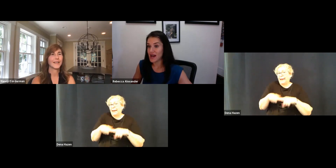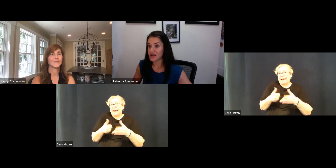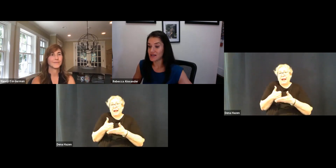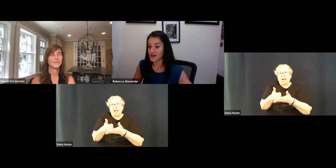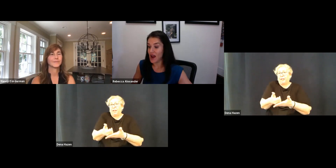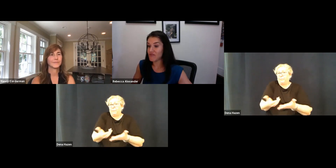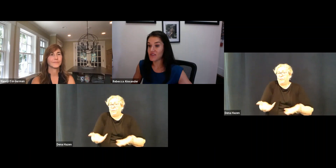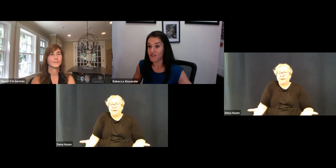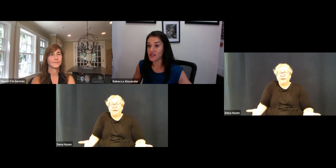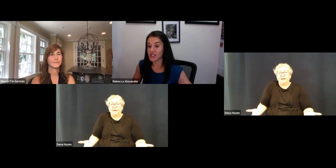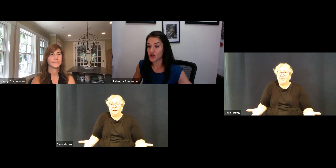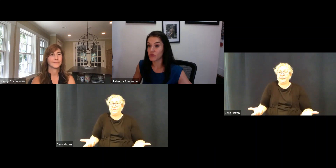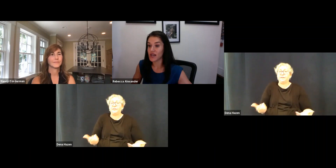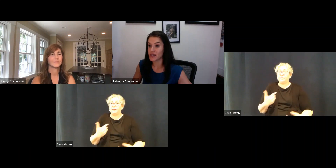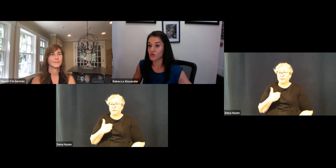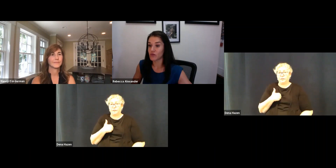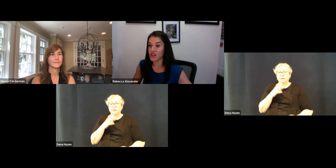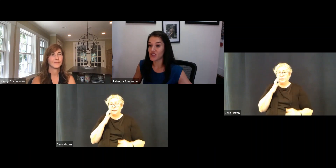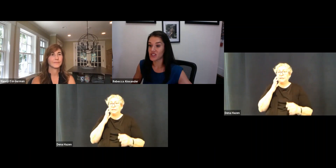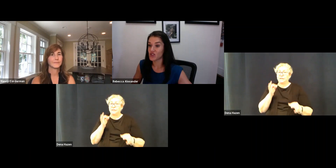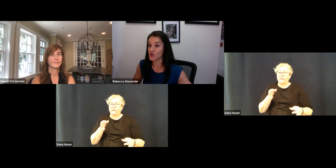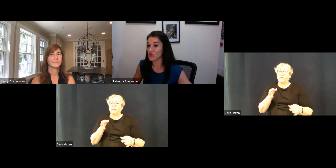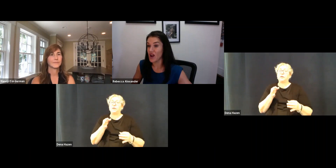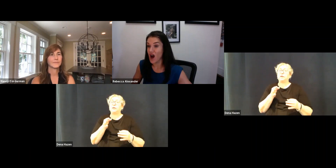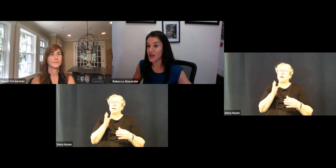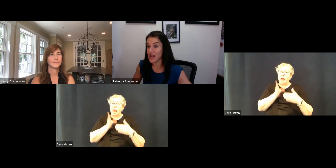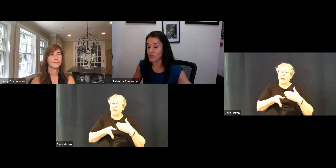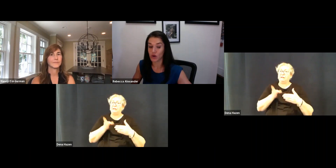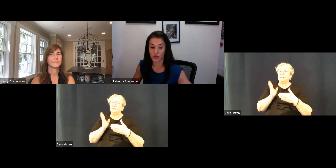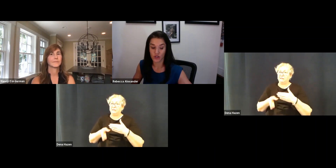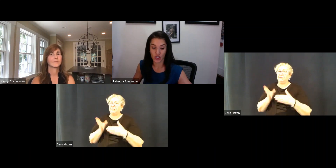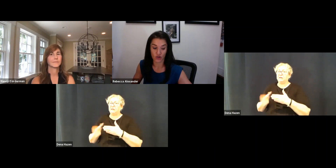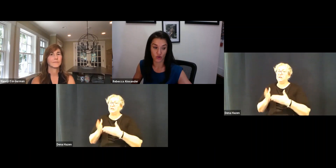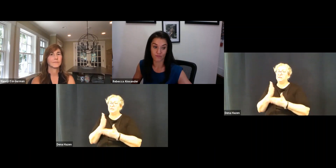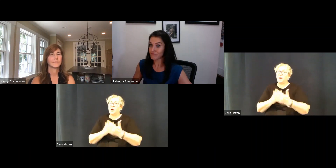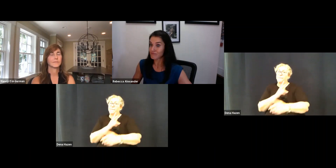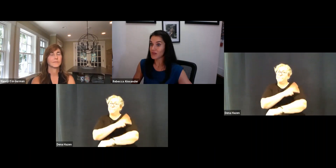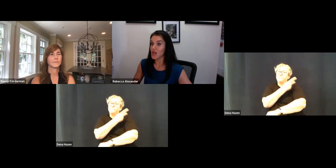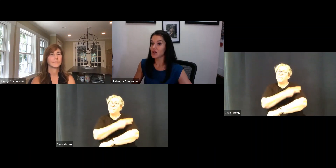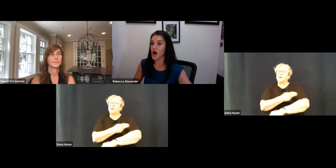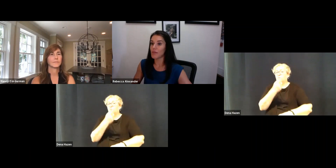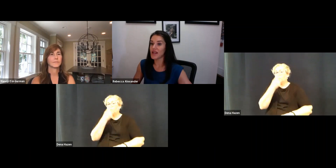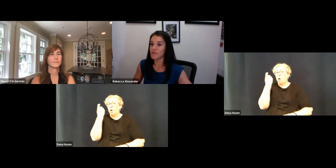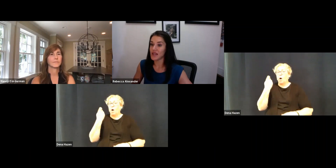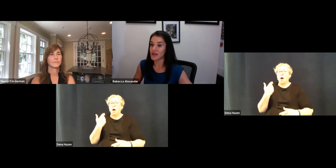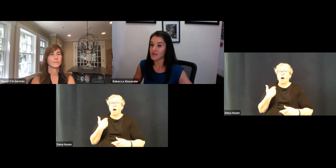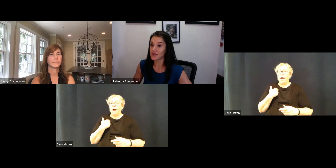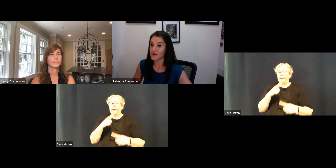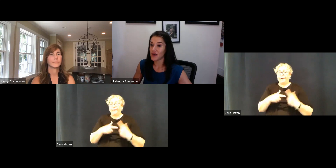And I've definitely terminated with patients who were not able to accommodate me.